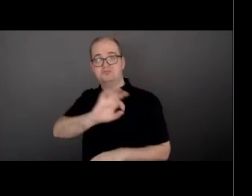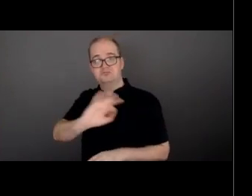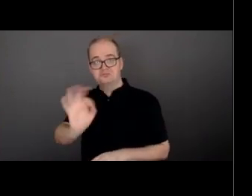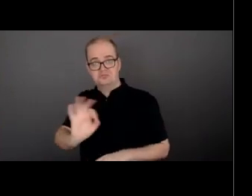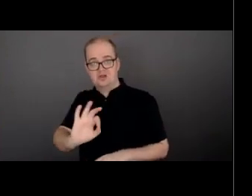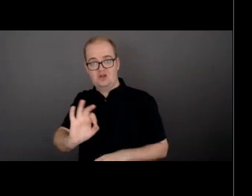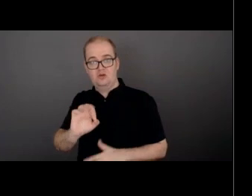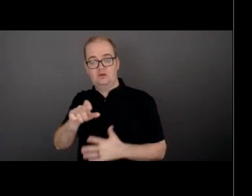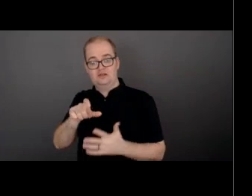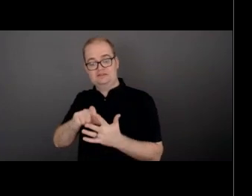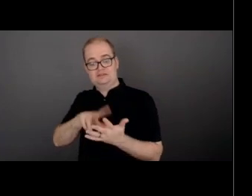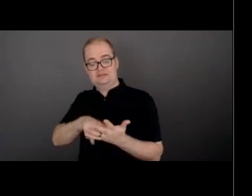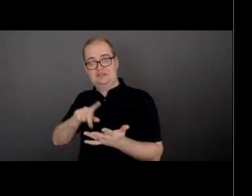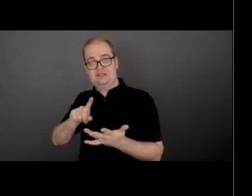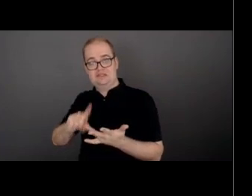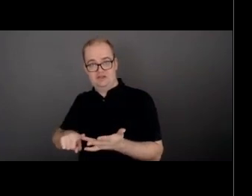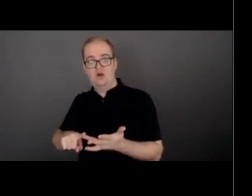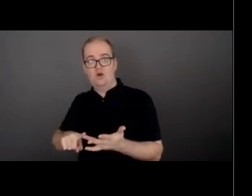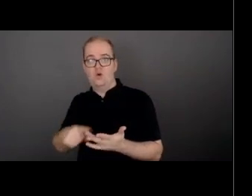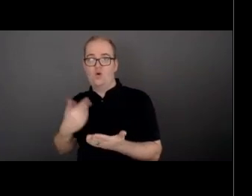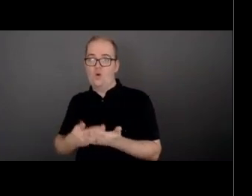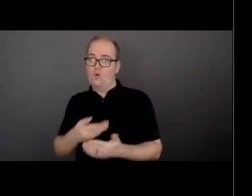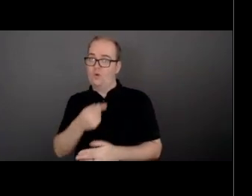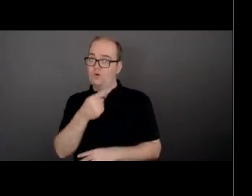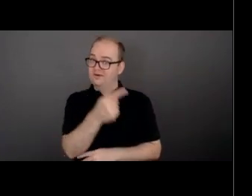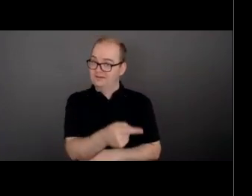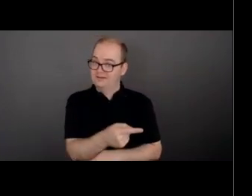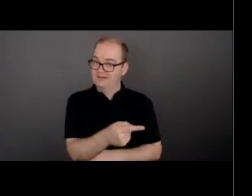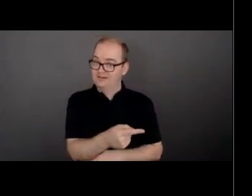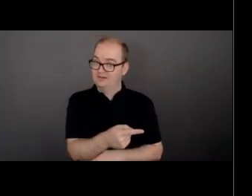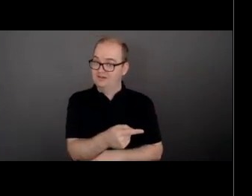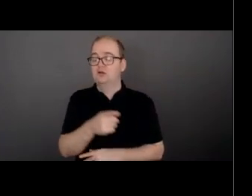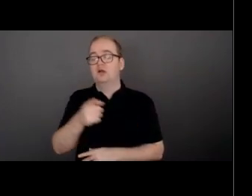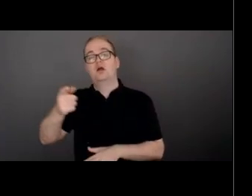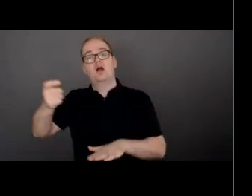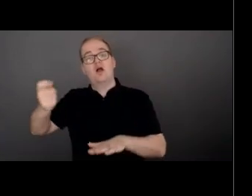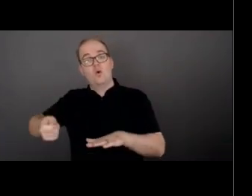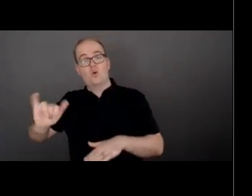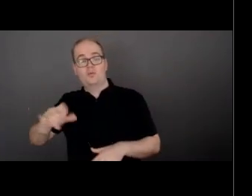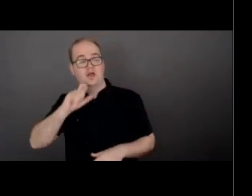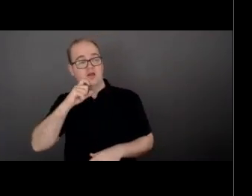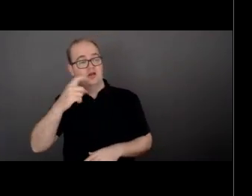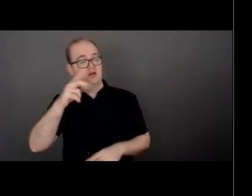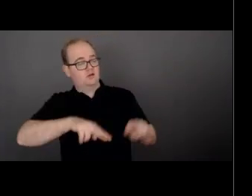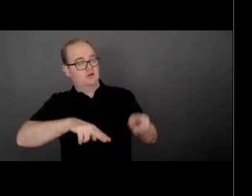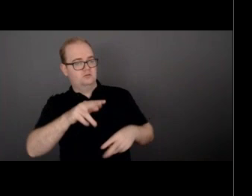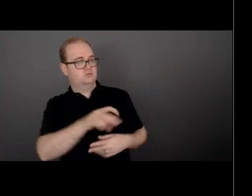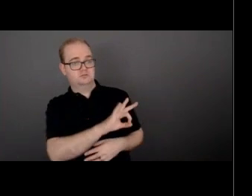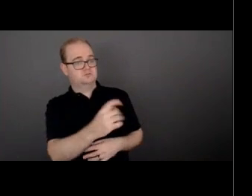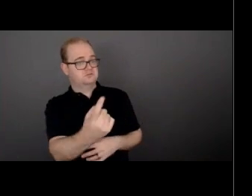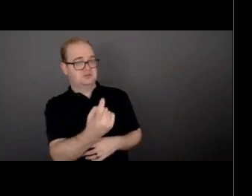in their absence if the court thinks, "Well, you've had an opportunity to come and respond.